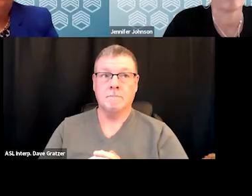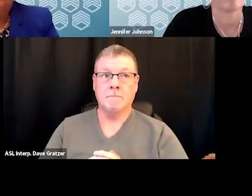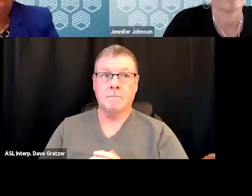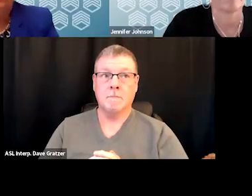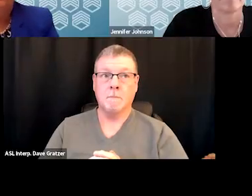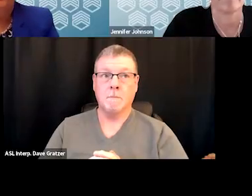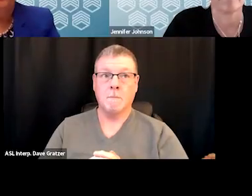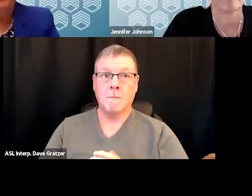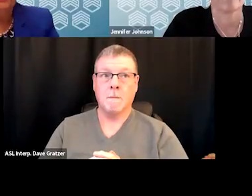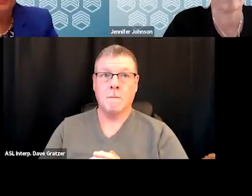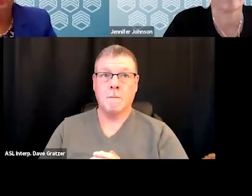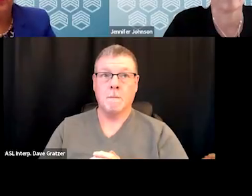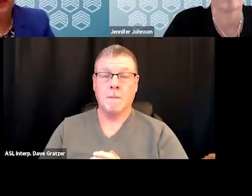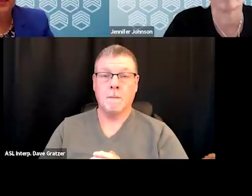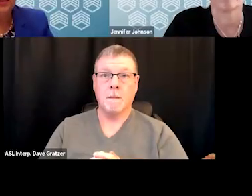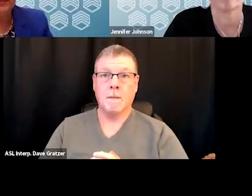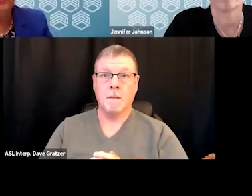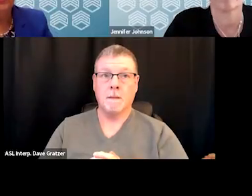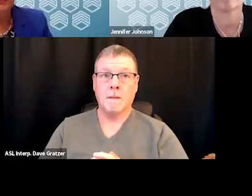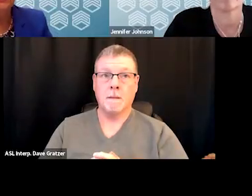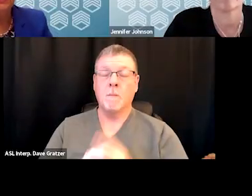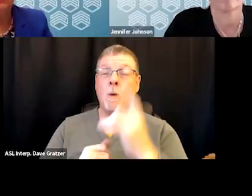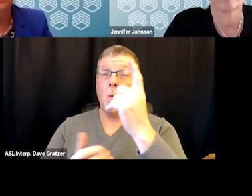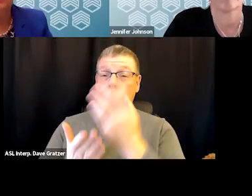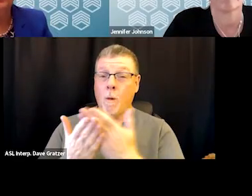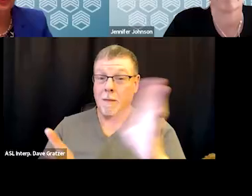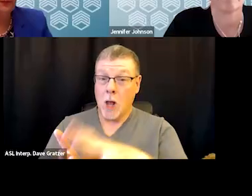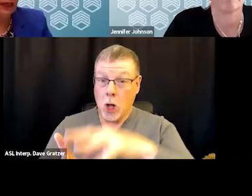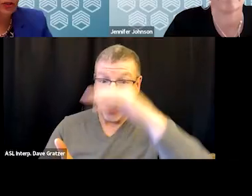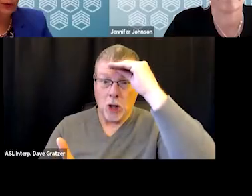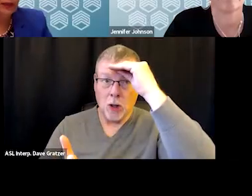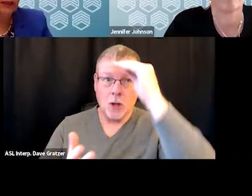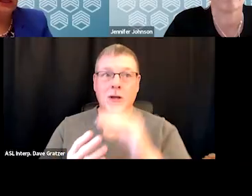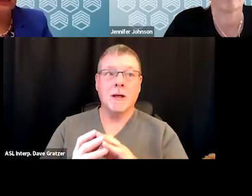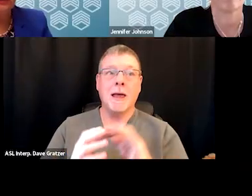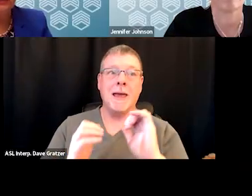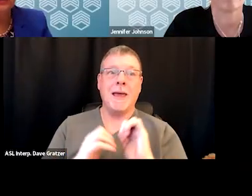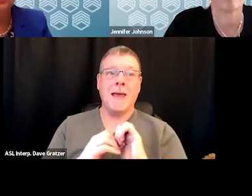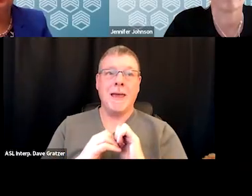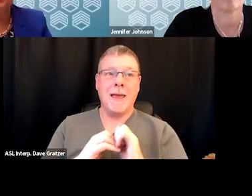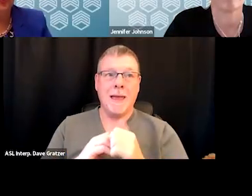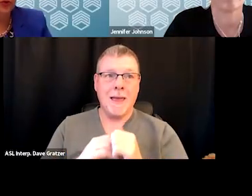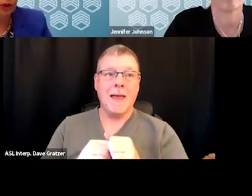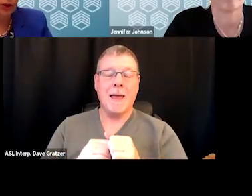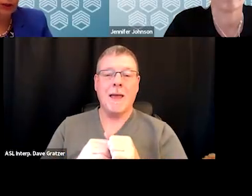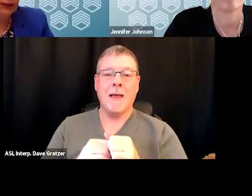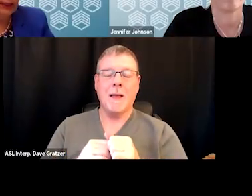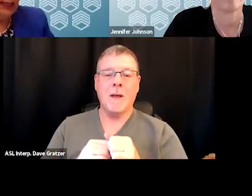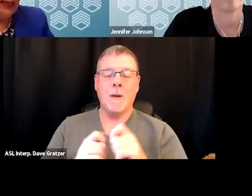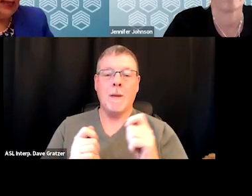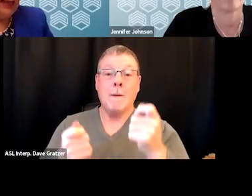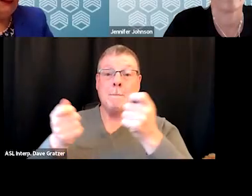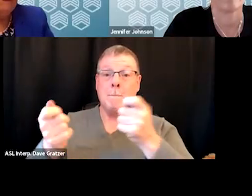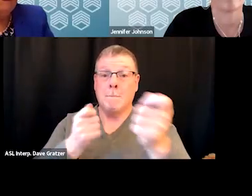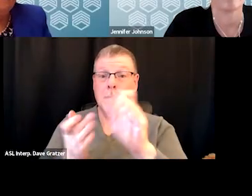One of my key takeaways here is how calendar management is crucial Um,